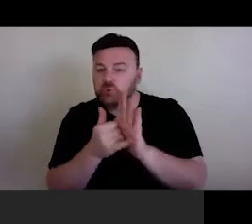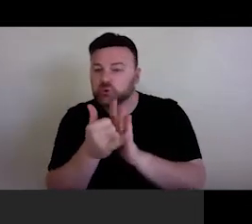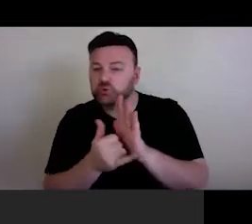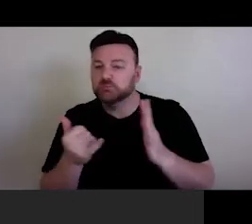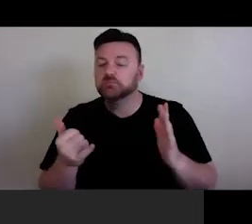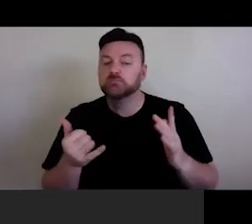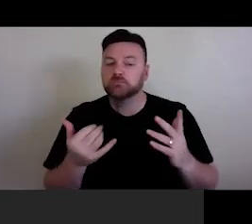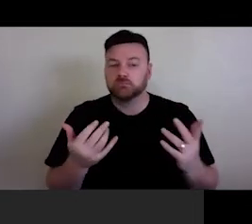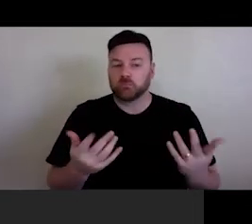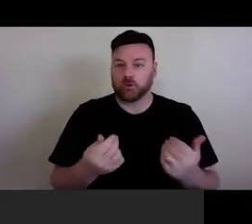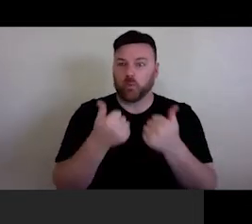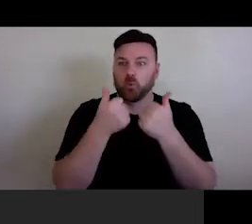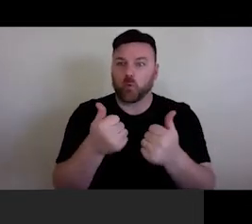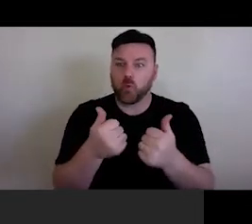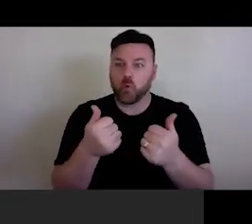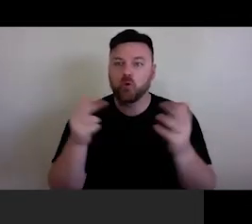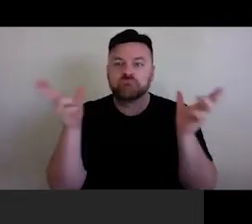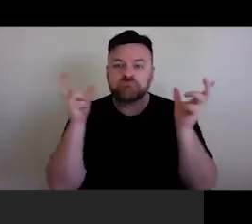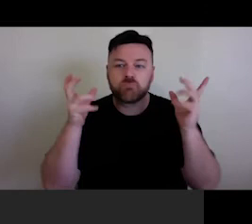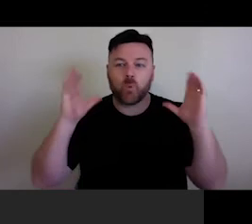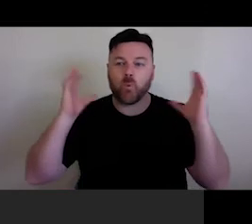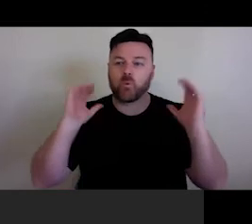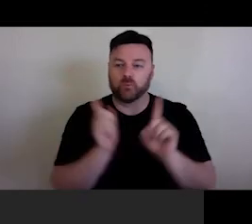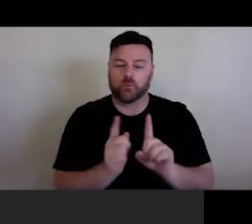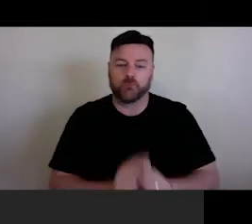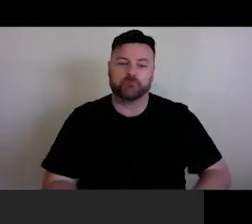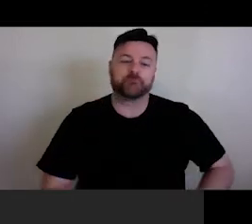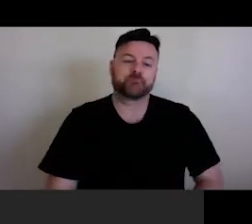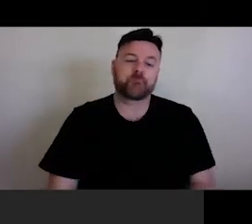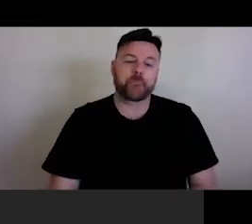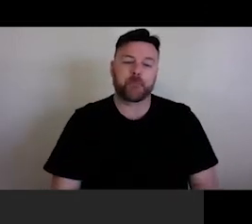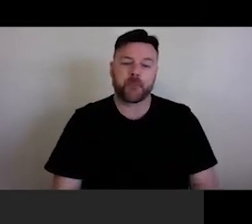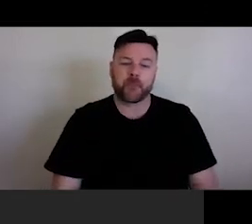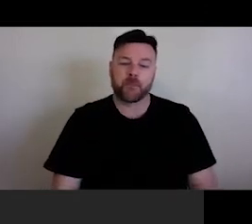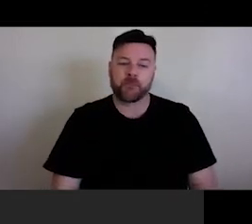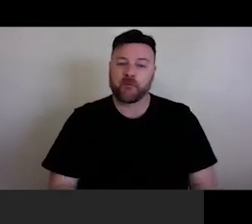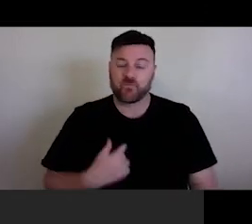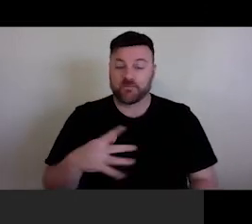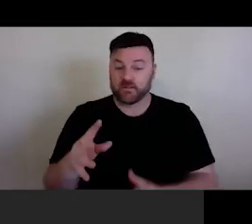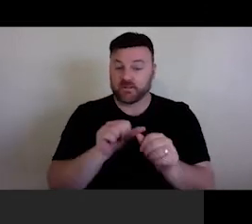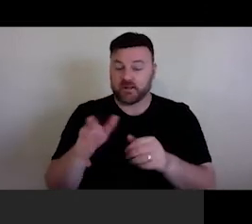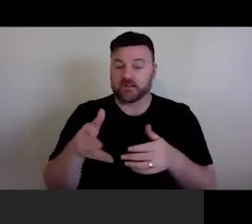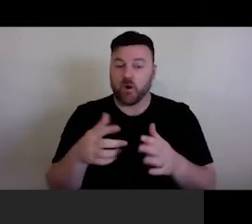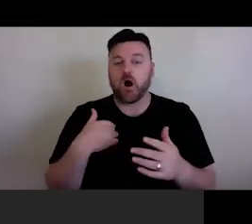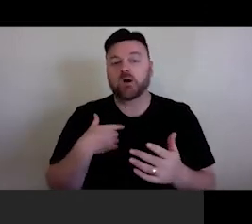quality audio on it as well, which is so important. I think that is such a good way to do it. I should also mention that the Rode Wireless